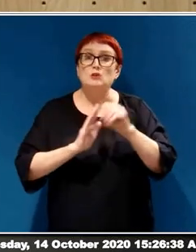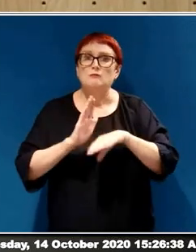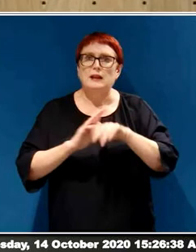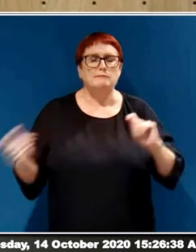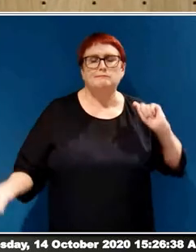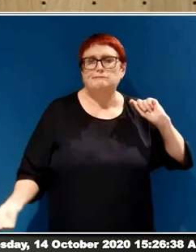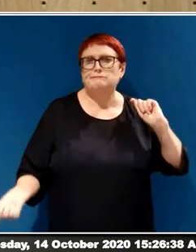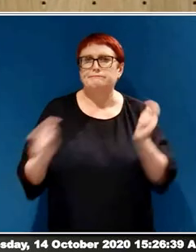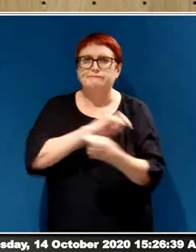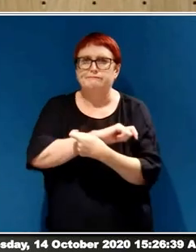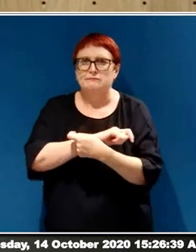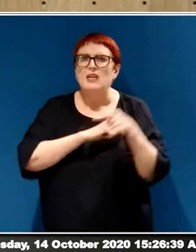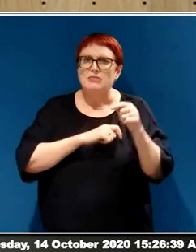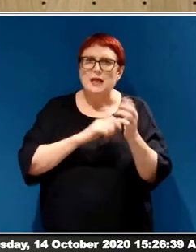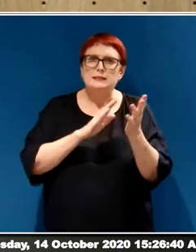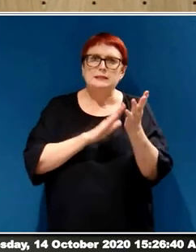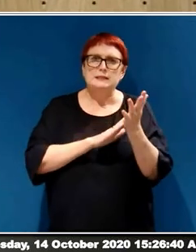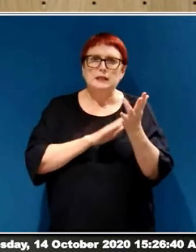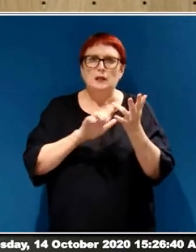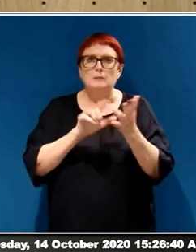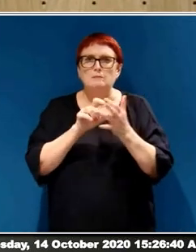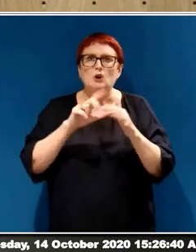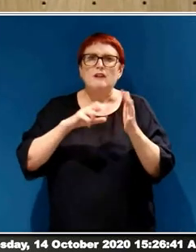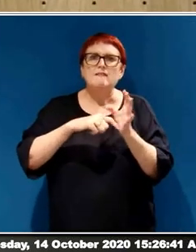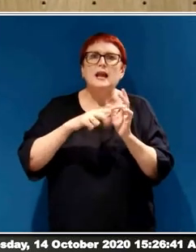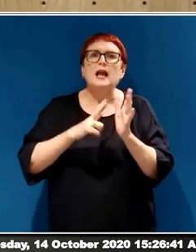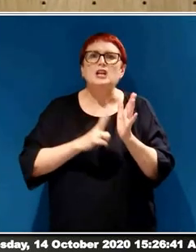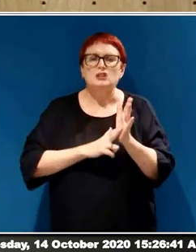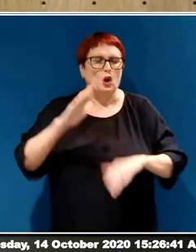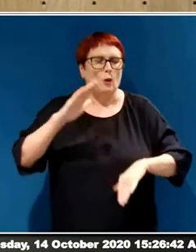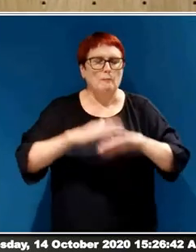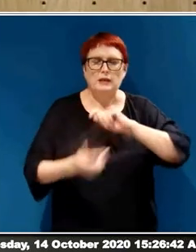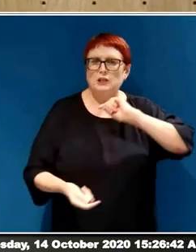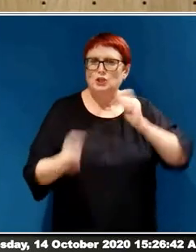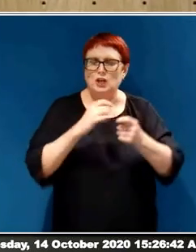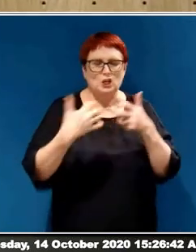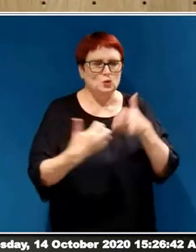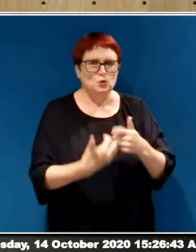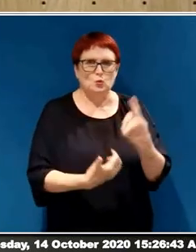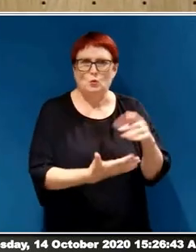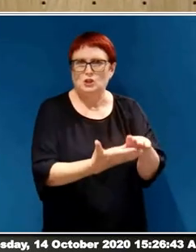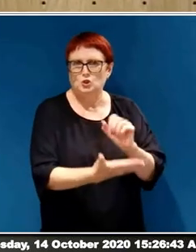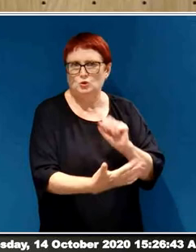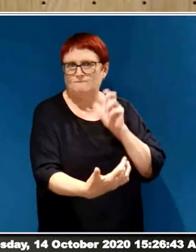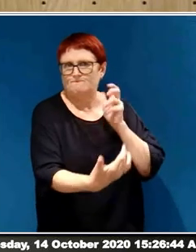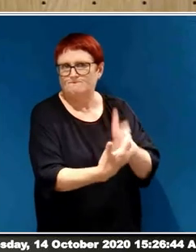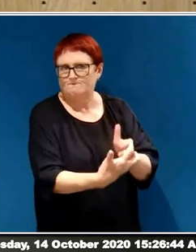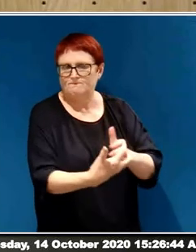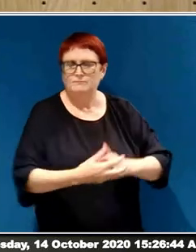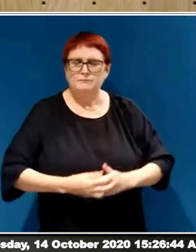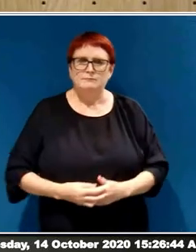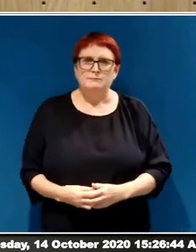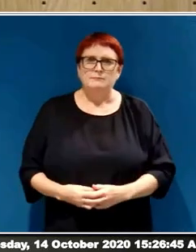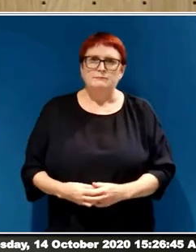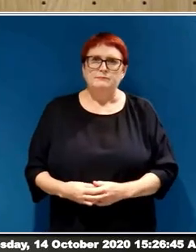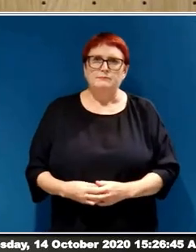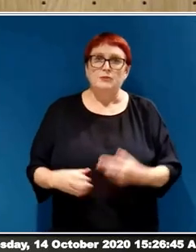spoke about this morning. For many students with disability, the changes in the way we teach, the